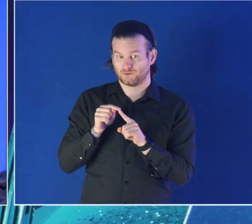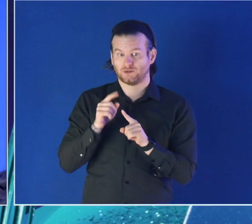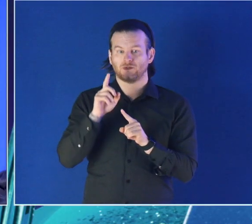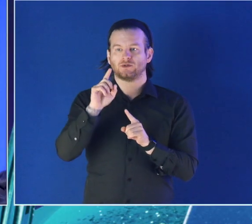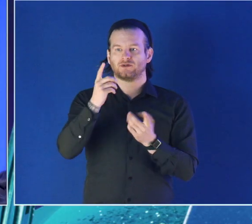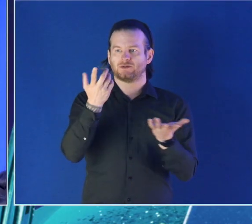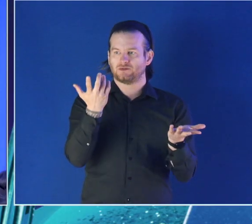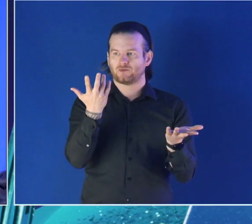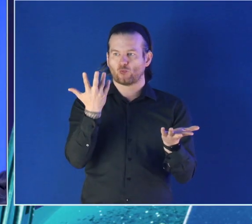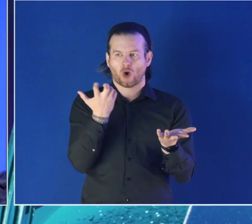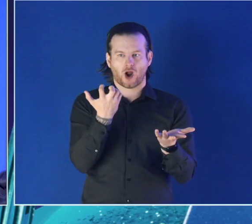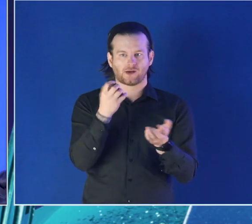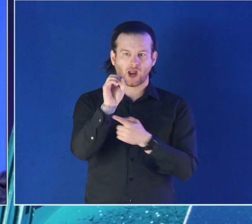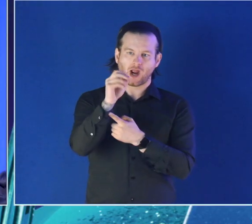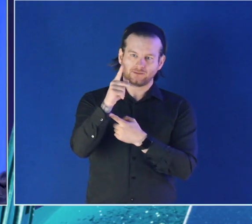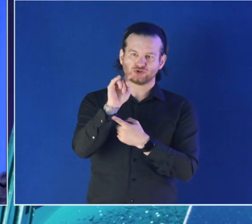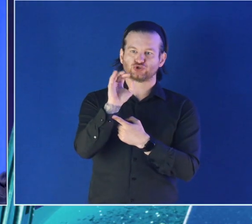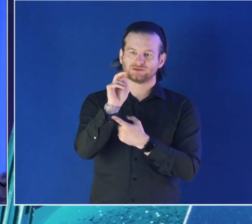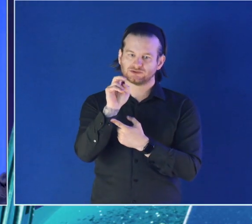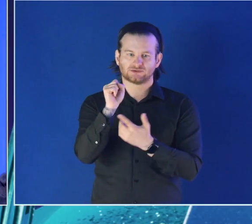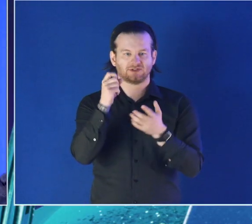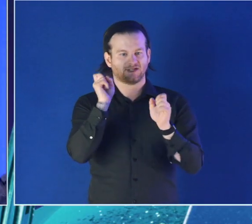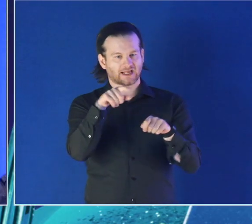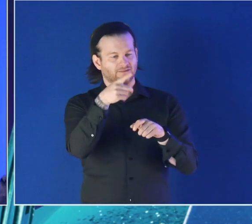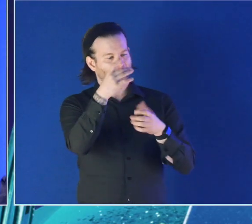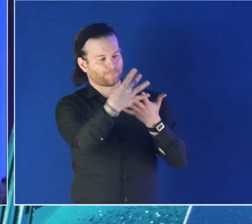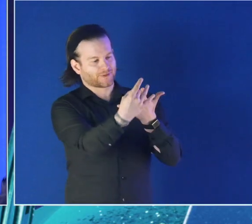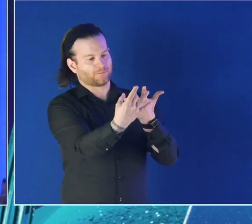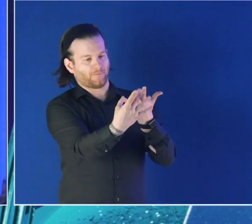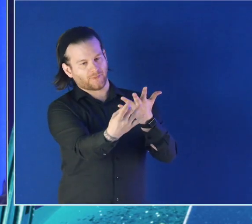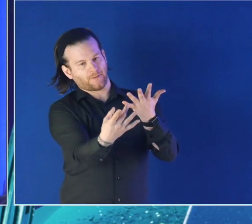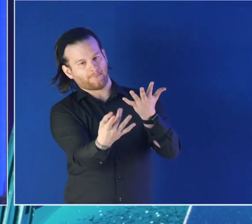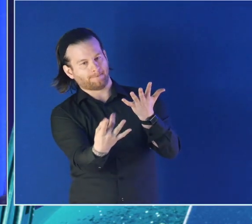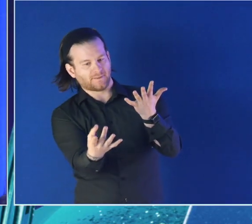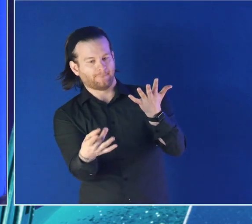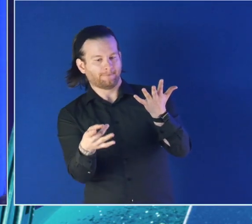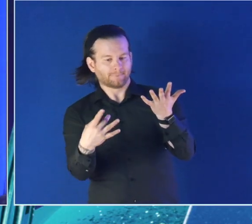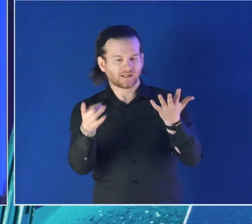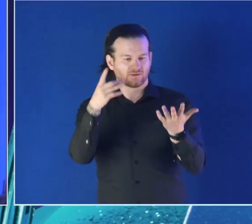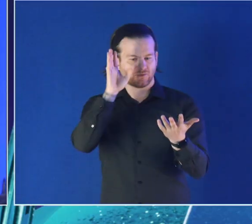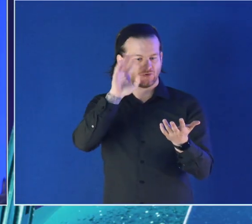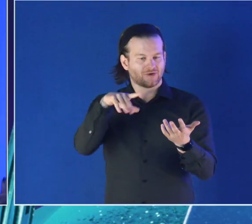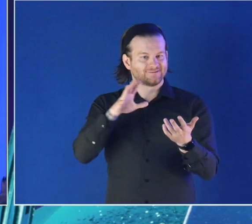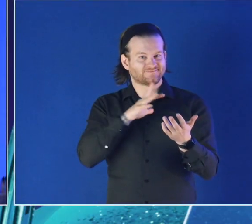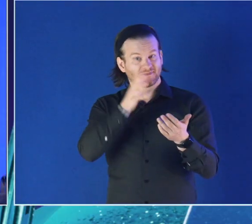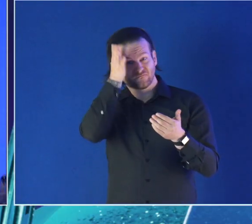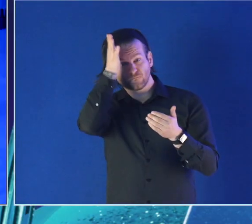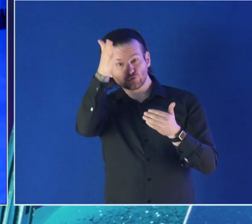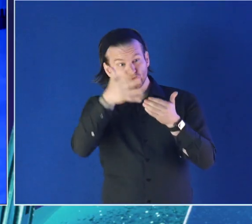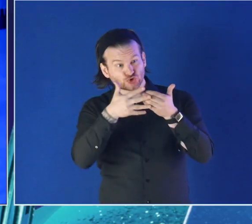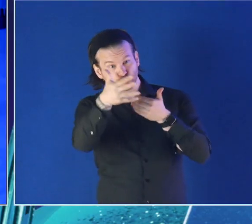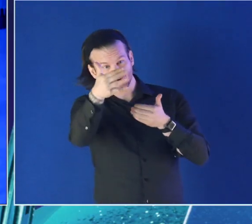And the cool part about what this tool is is it's future proofed. People own their own recordings means whatever comes